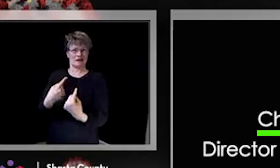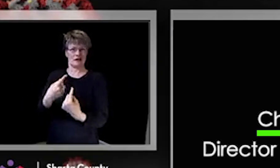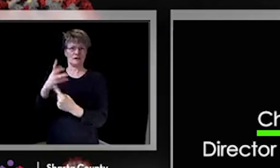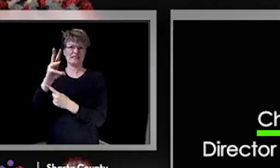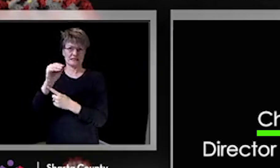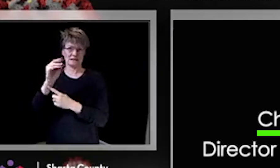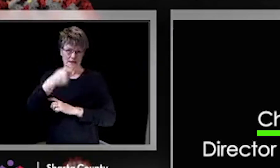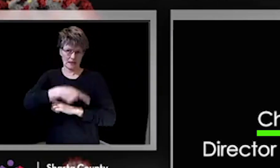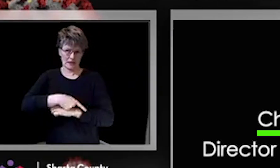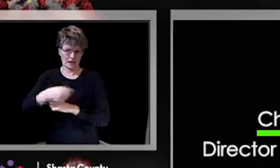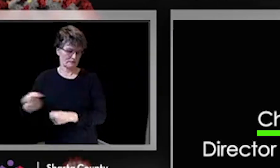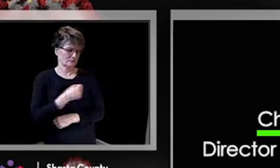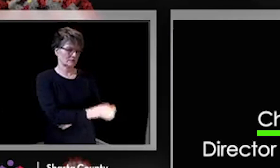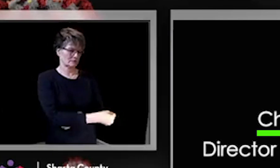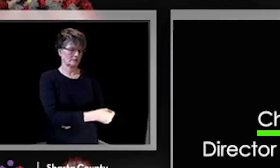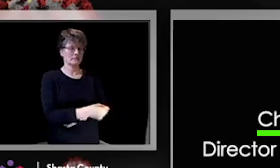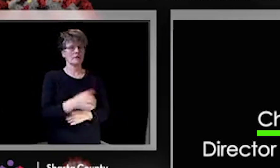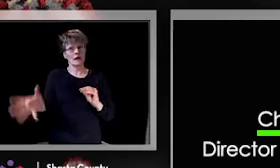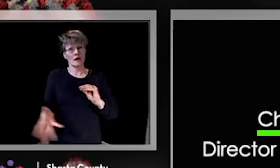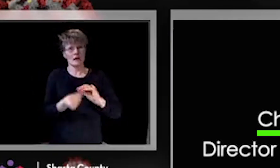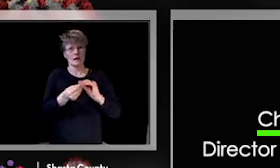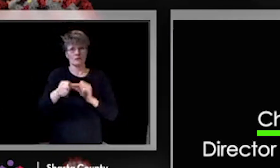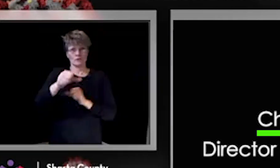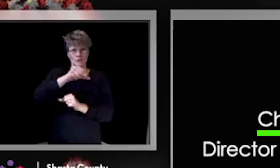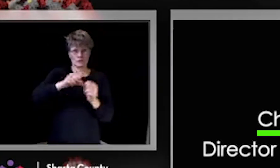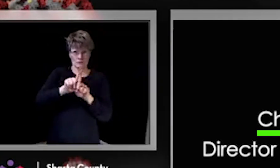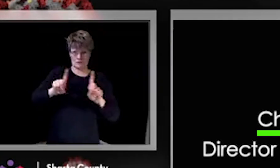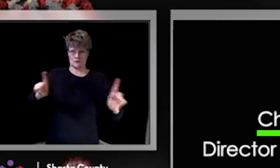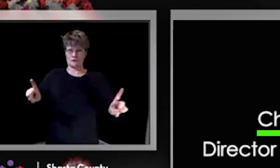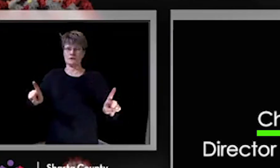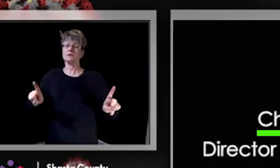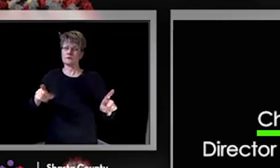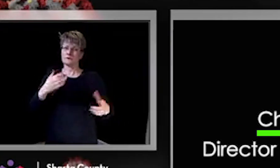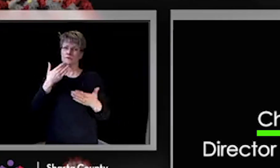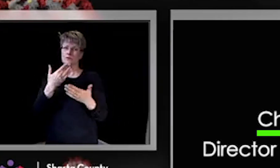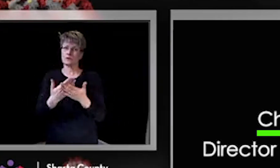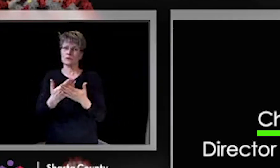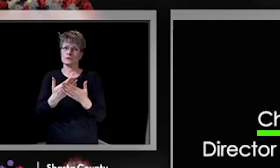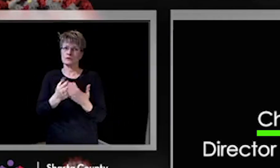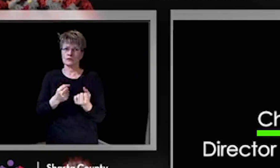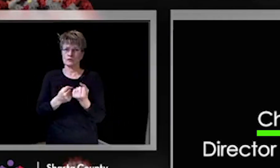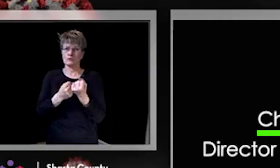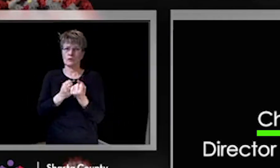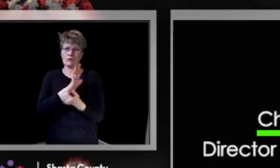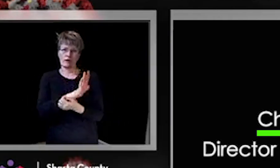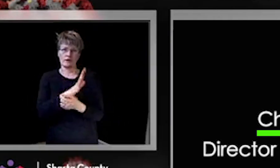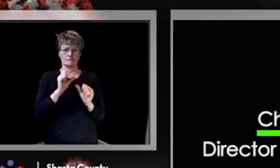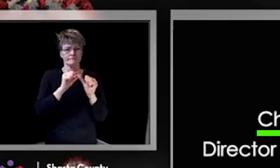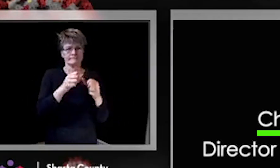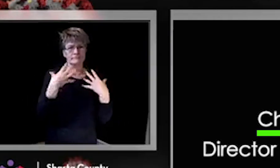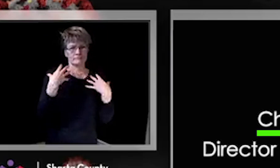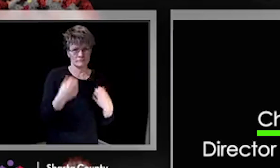measure. The Housing and Community Action Agency is actively utilizing our local HMIS